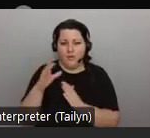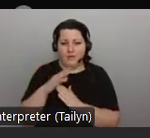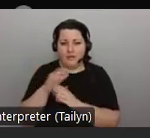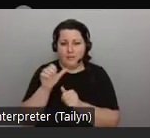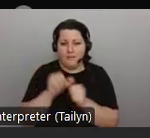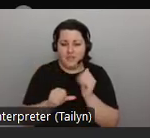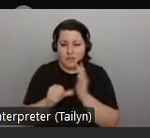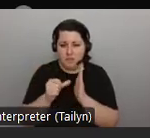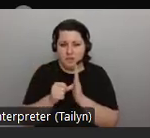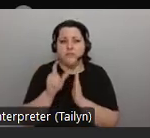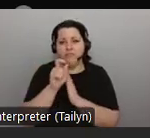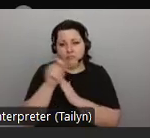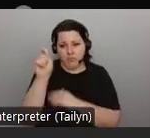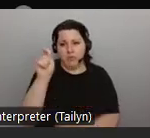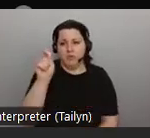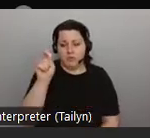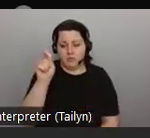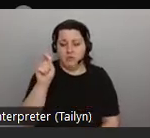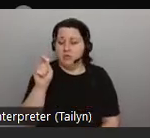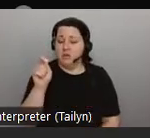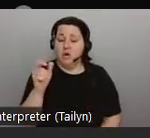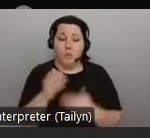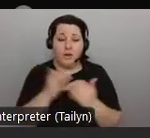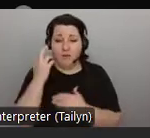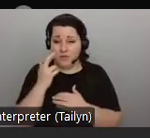the third checkbox on here is repeat as header row at the top of each page, we want to make sure